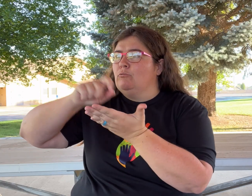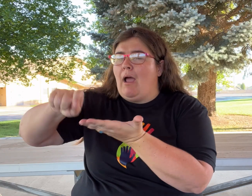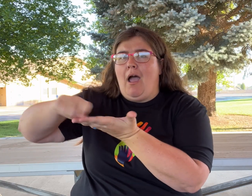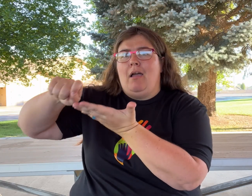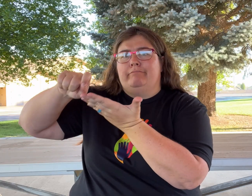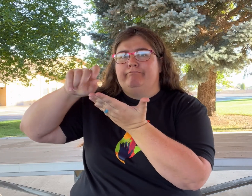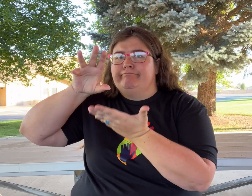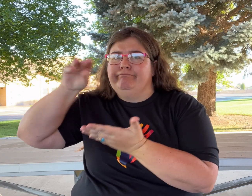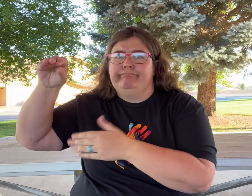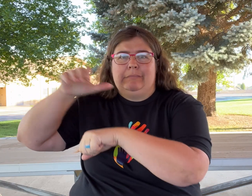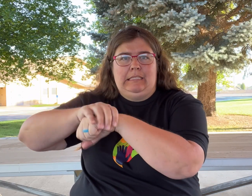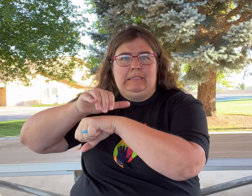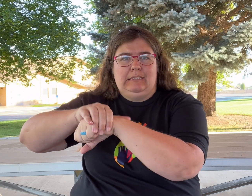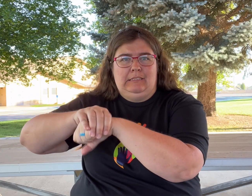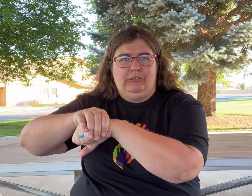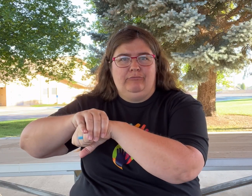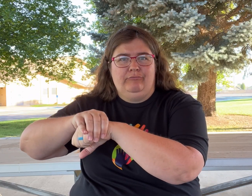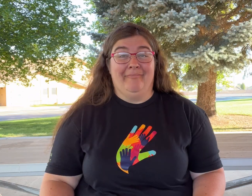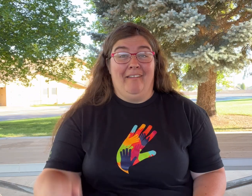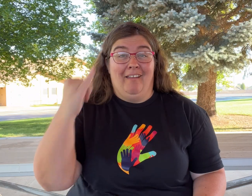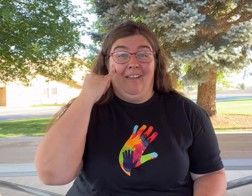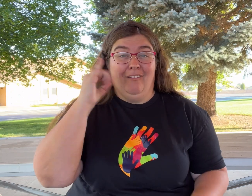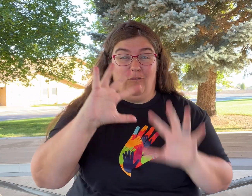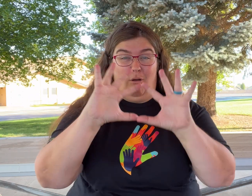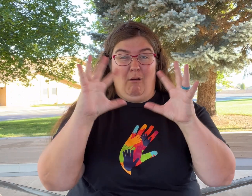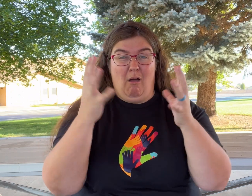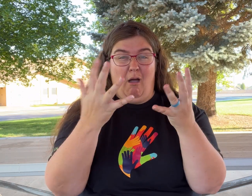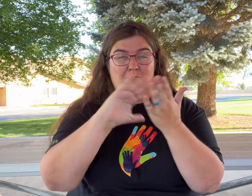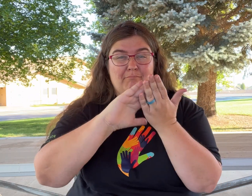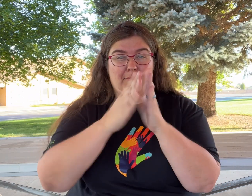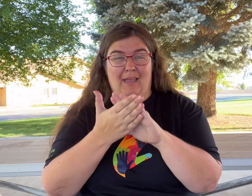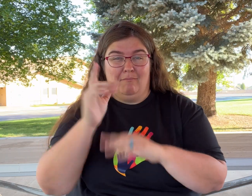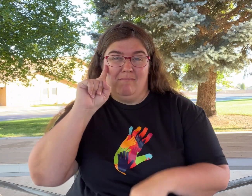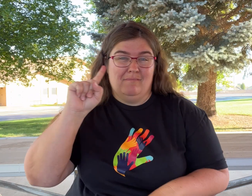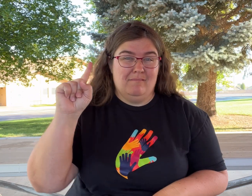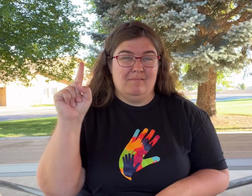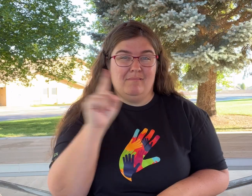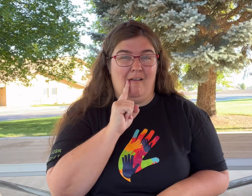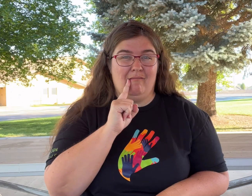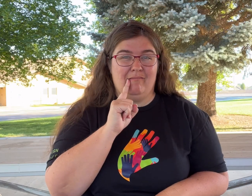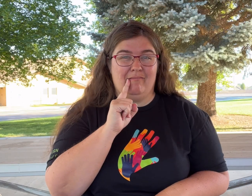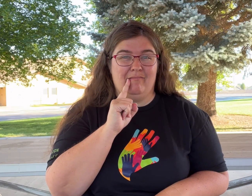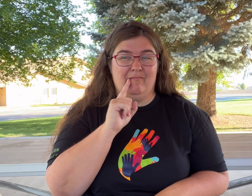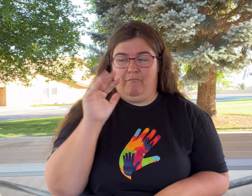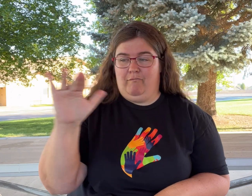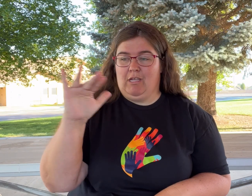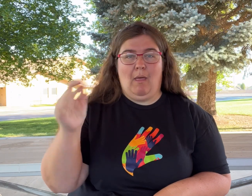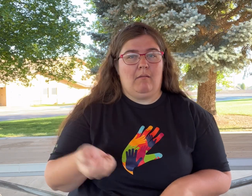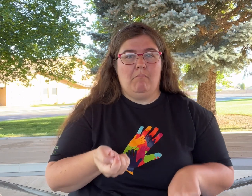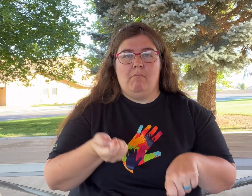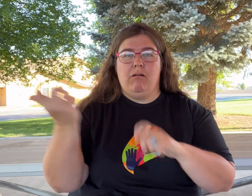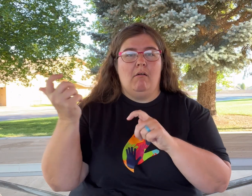read, write, and speak English. So, if the entire world became Deaf overnight, I can promise you